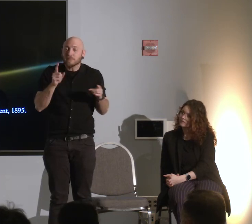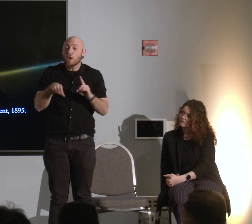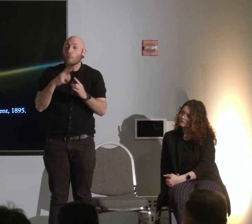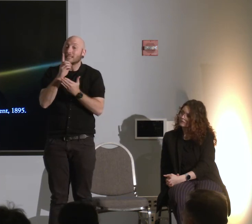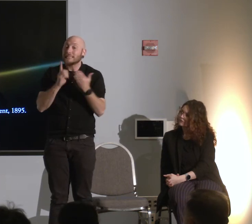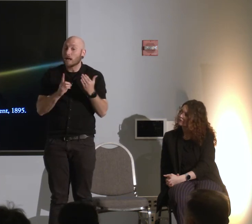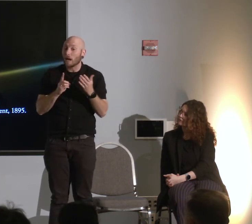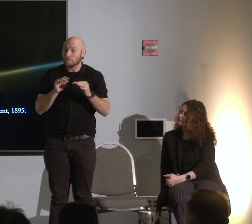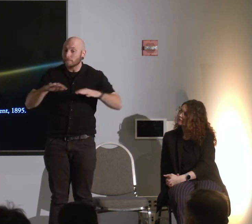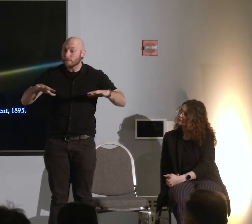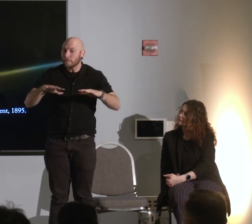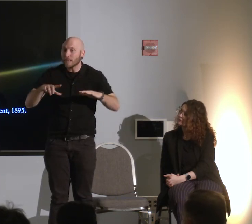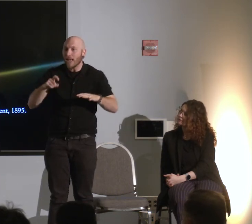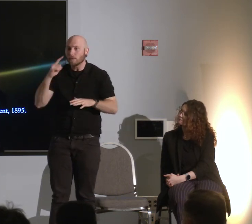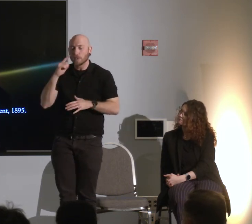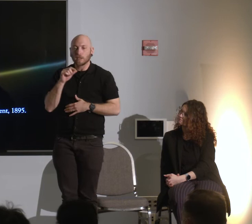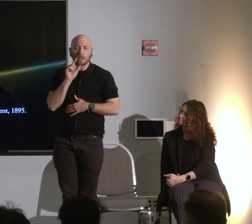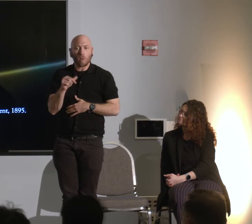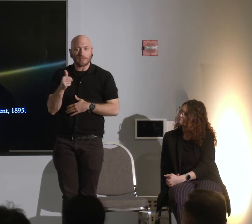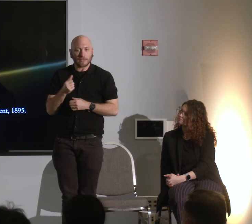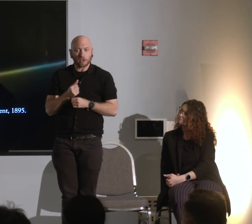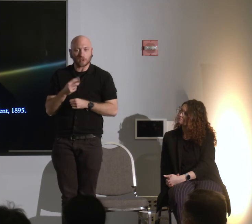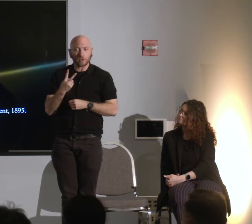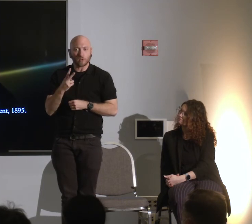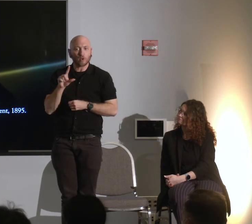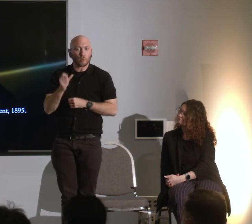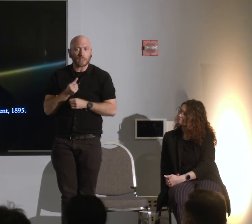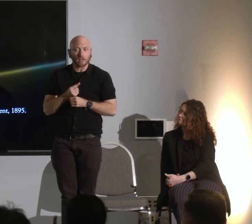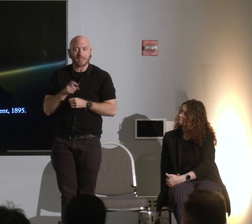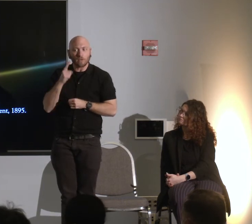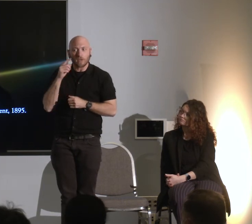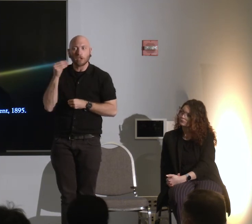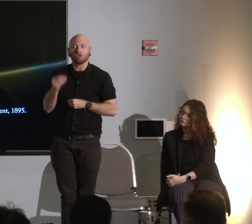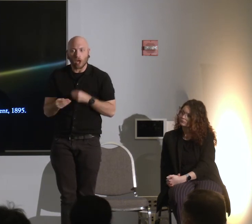to think not just a decade or two ahead, but generations into the future.